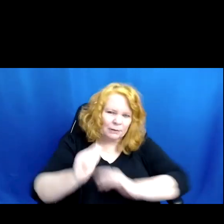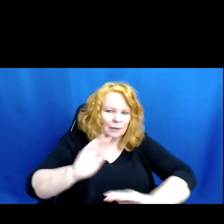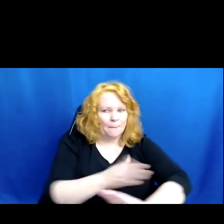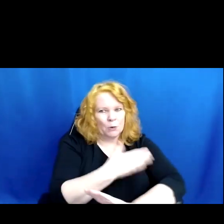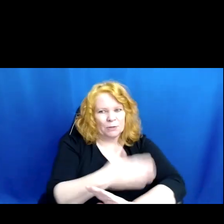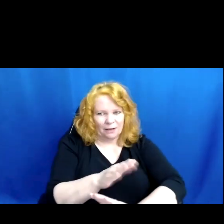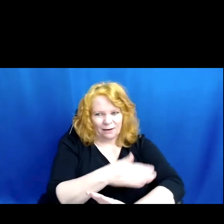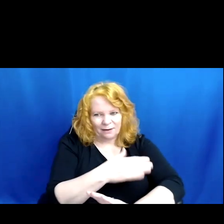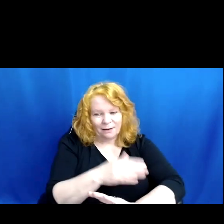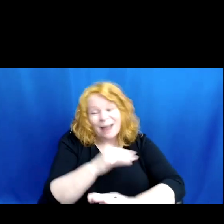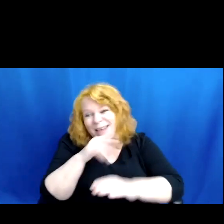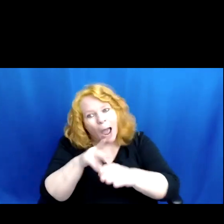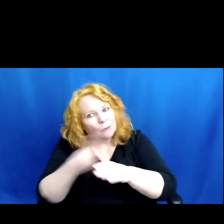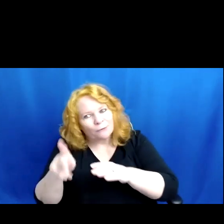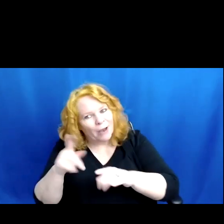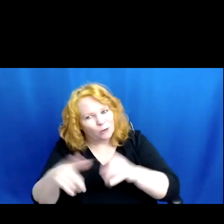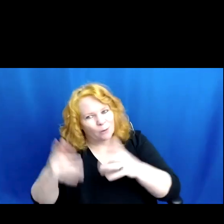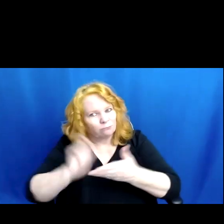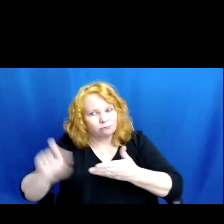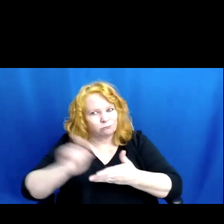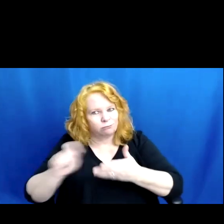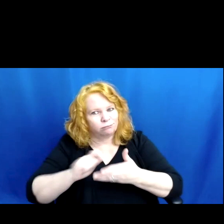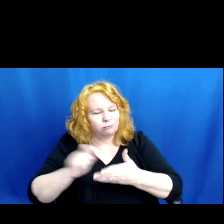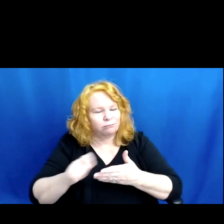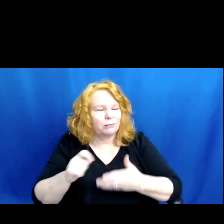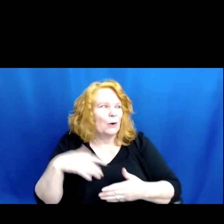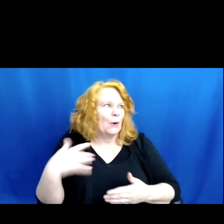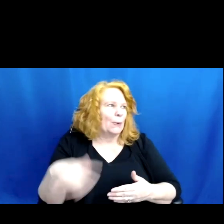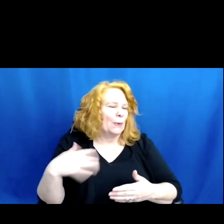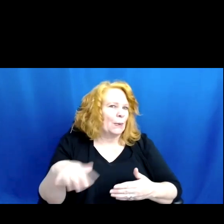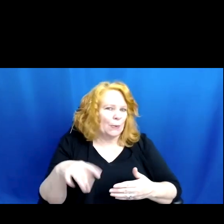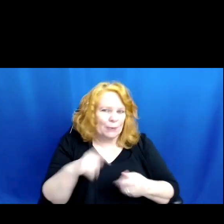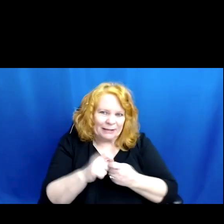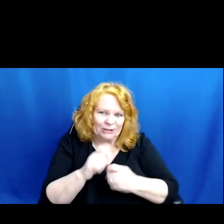He has written me various different songs. And I’ve got some new songs.